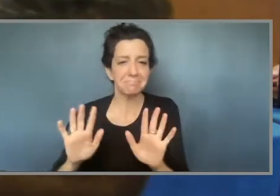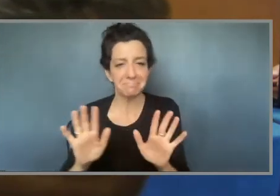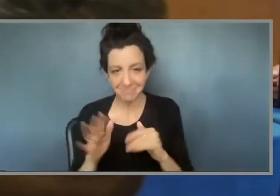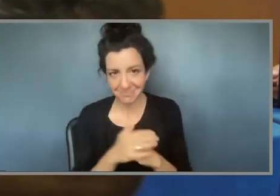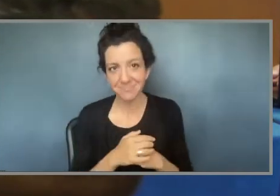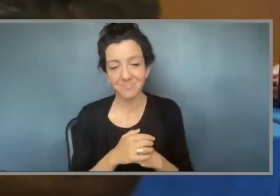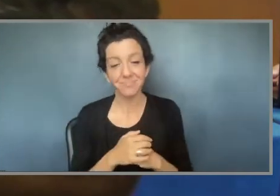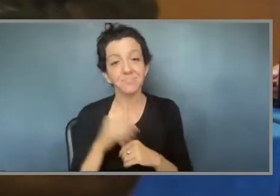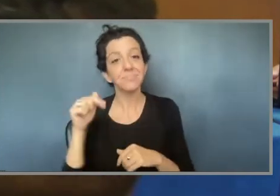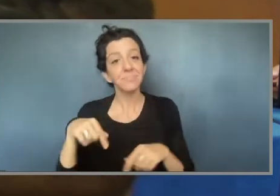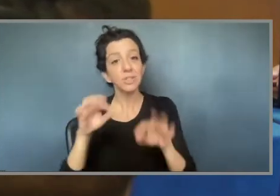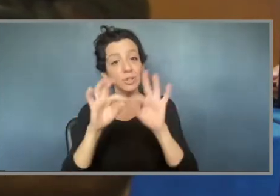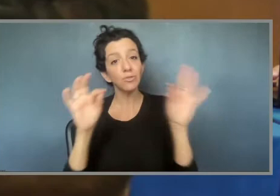Studio: This form kind of talks about and hopefully prompts.